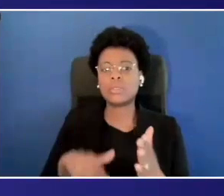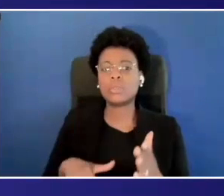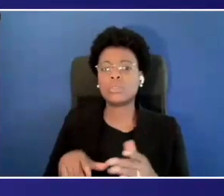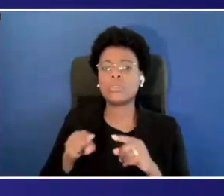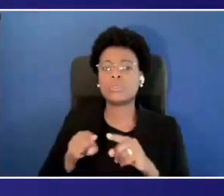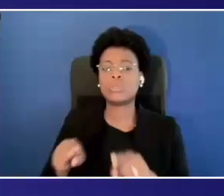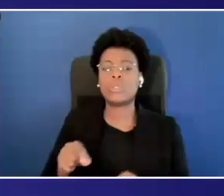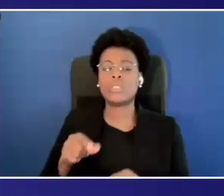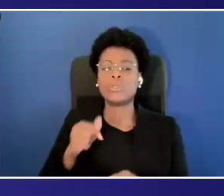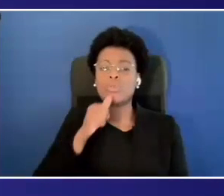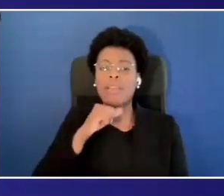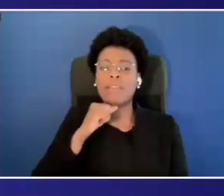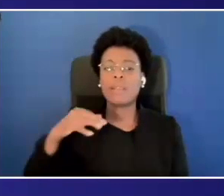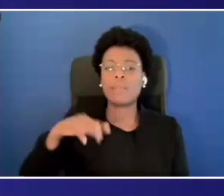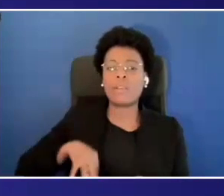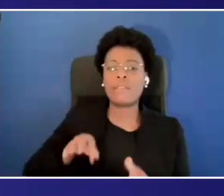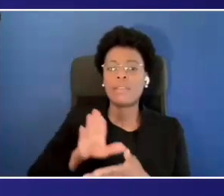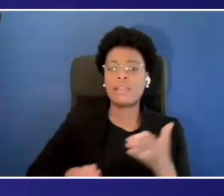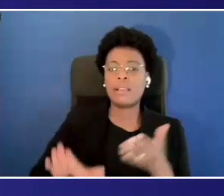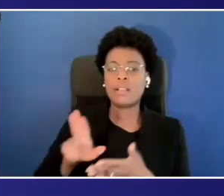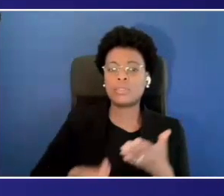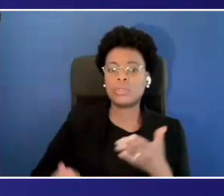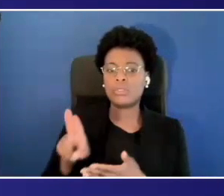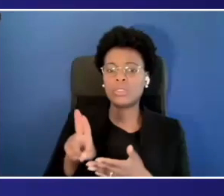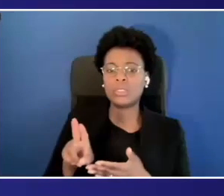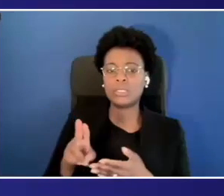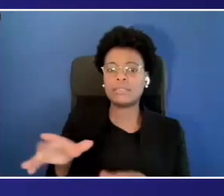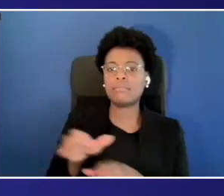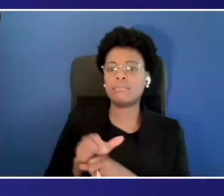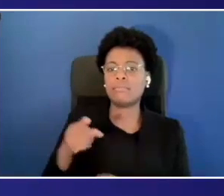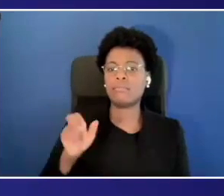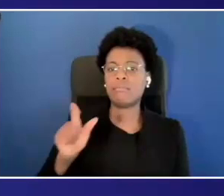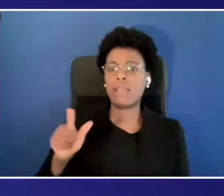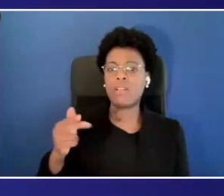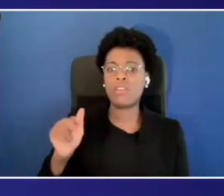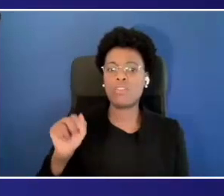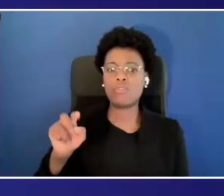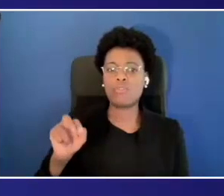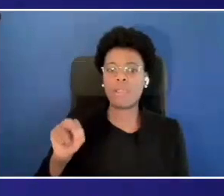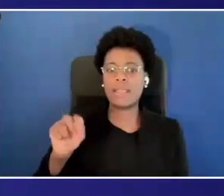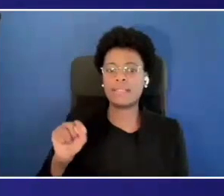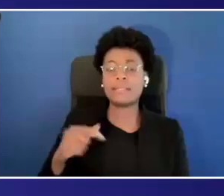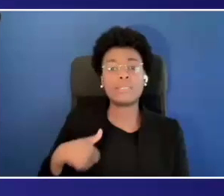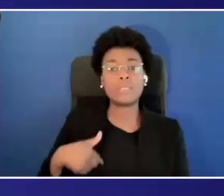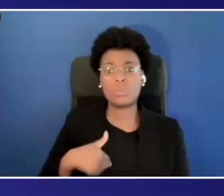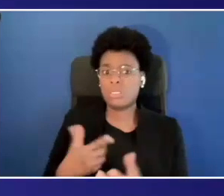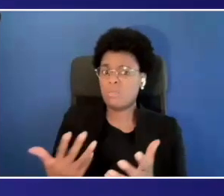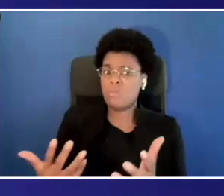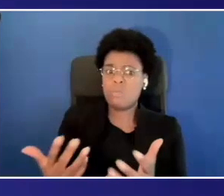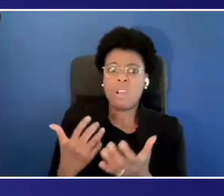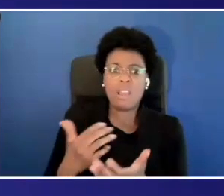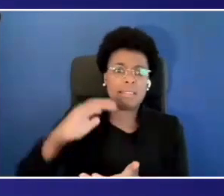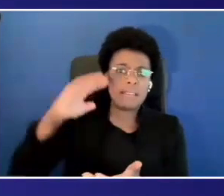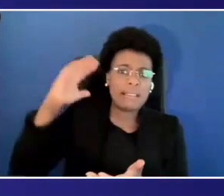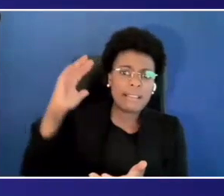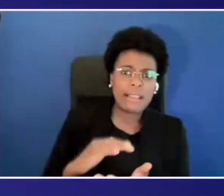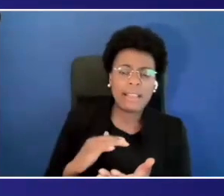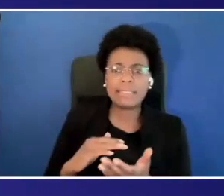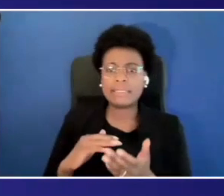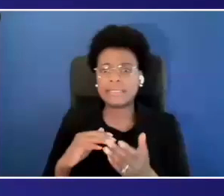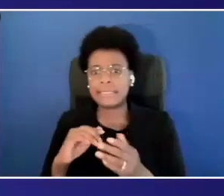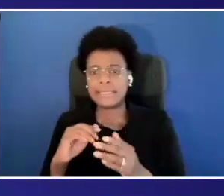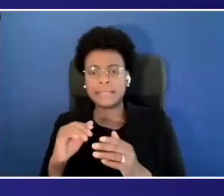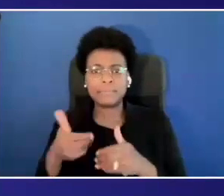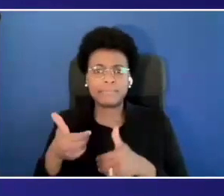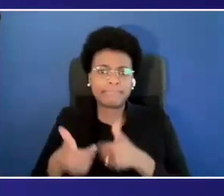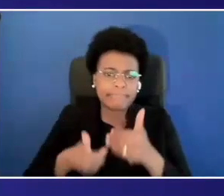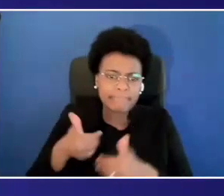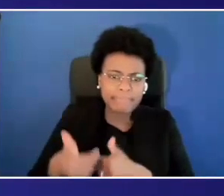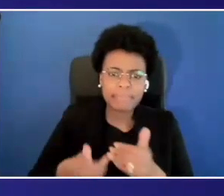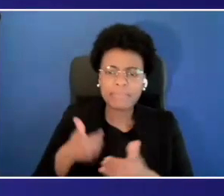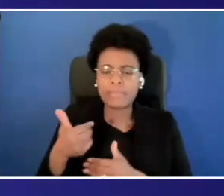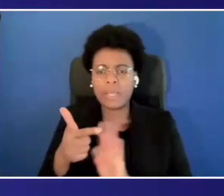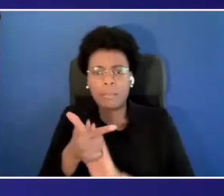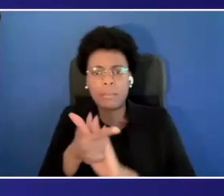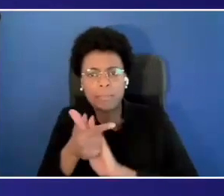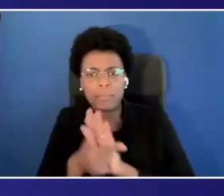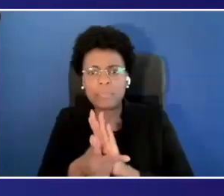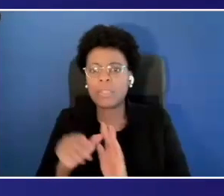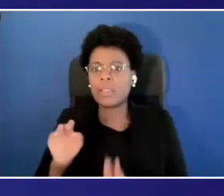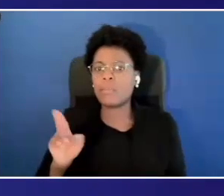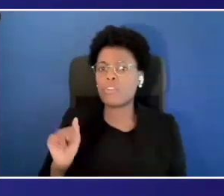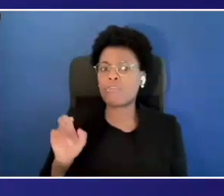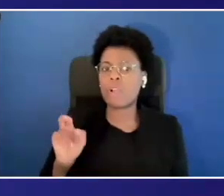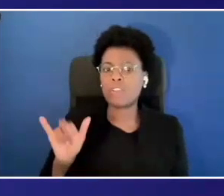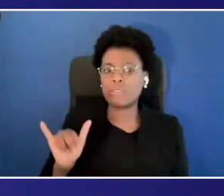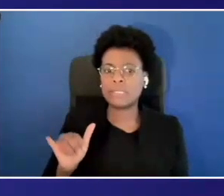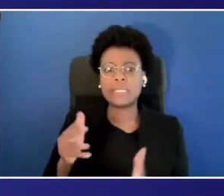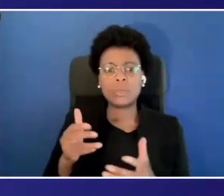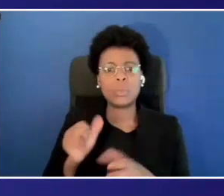We welcome the department's stated focus on streamlining regulations, cutting a necessary red tape, and improving federal programs, and we stand ready to work together in the public interest.